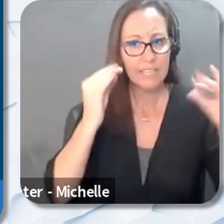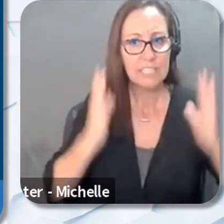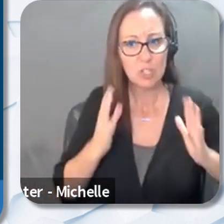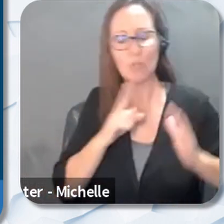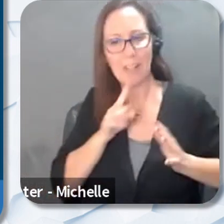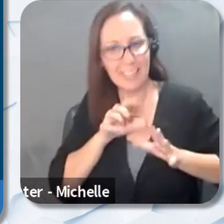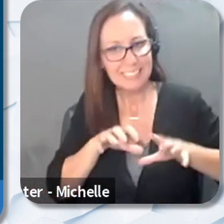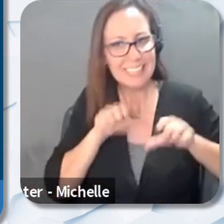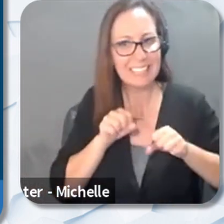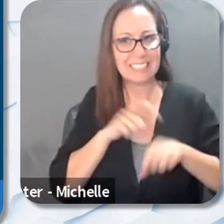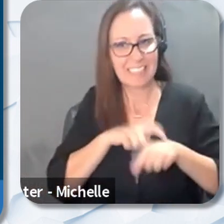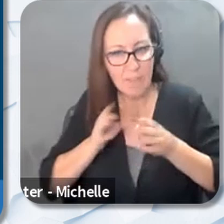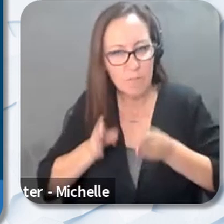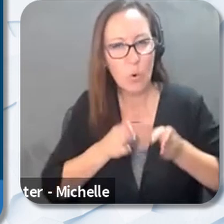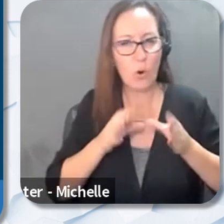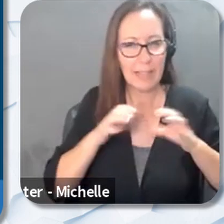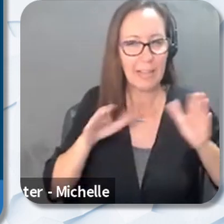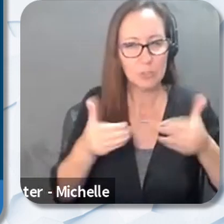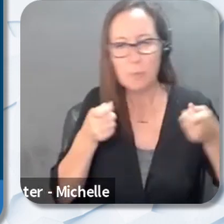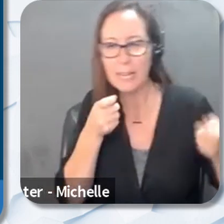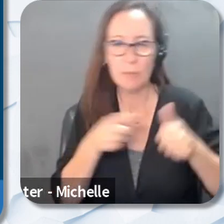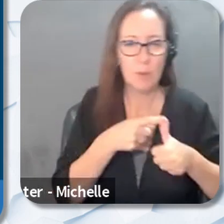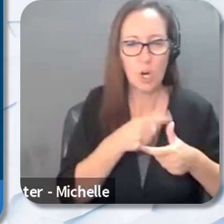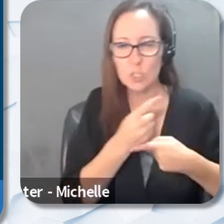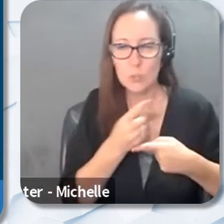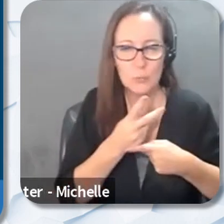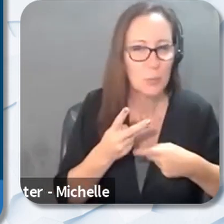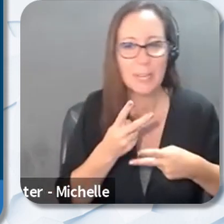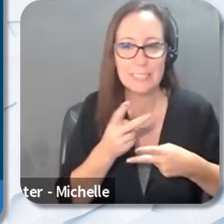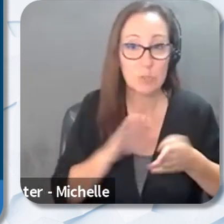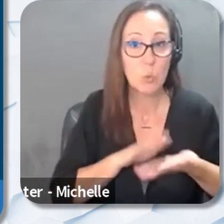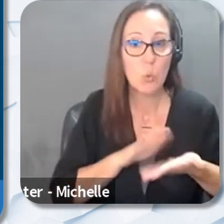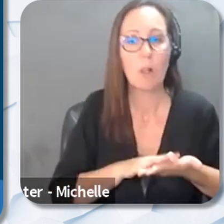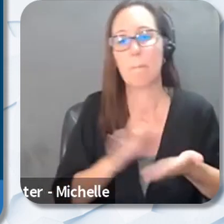Do that classroom management, the first weeks of school and make such progress in the end it's the